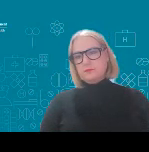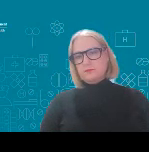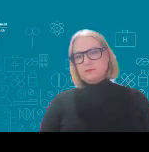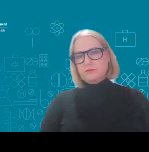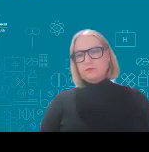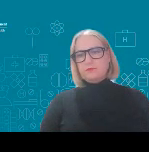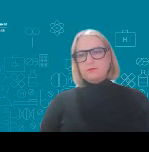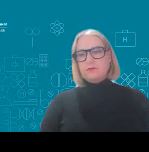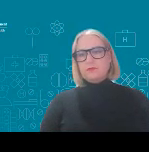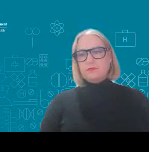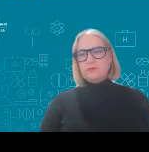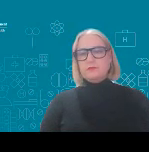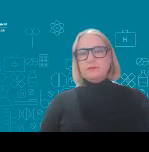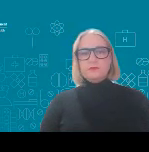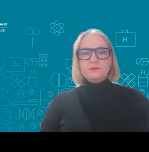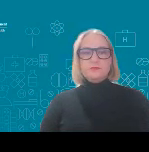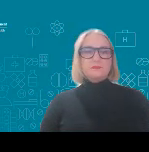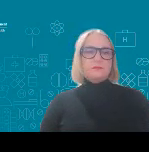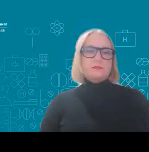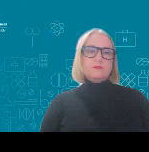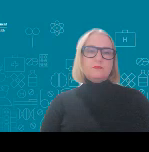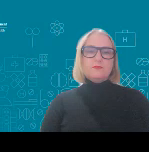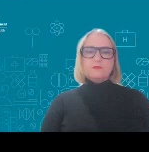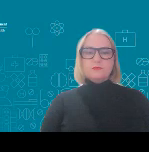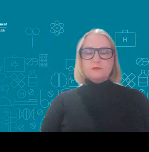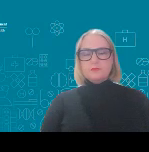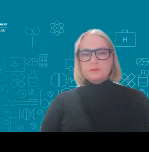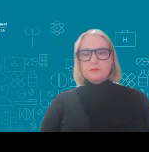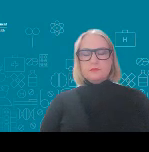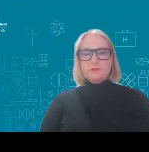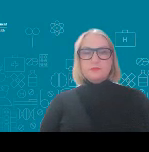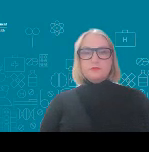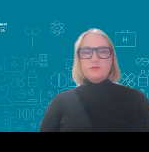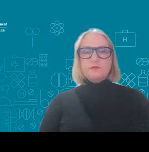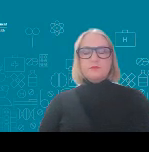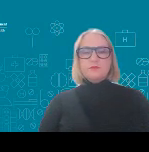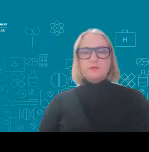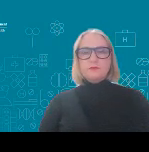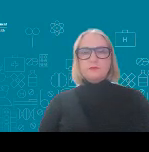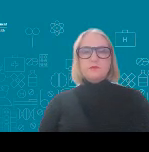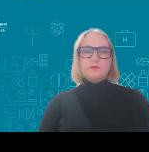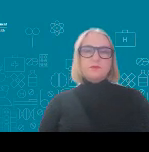However where providers demonstrate that they are unwilling to remedy non-compliance or unable to